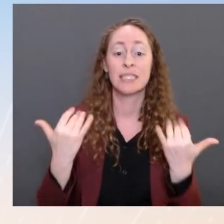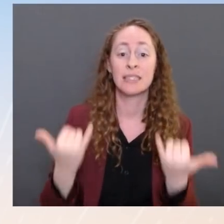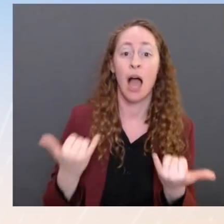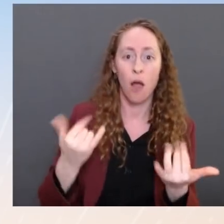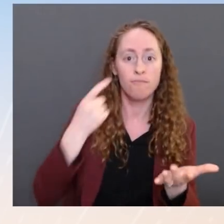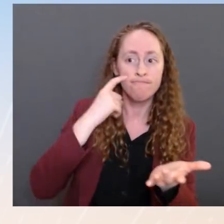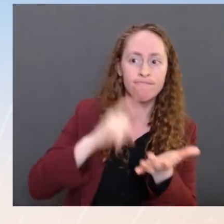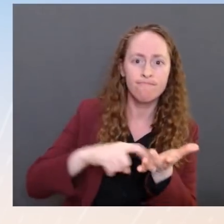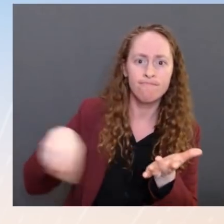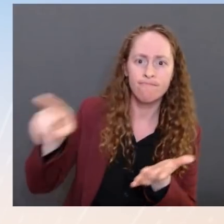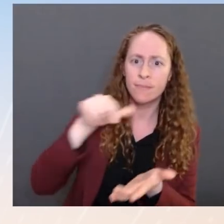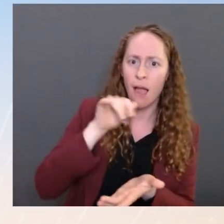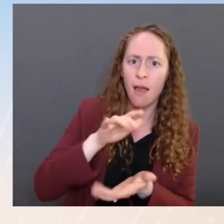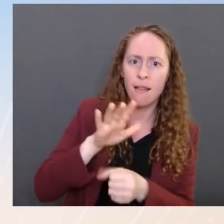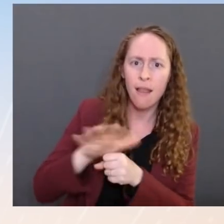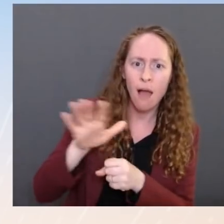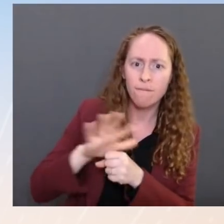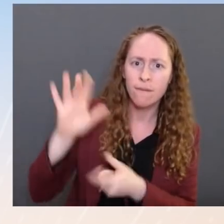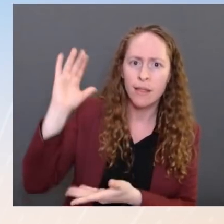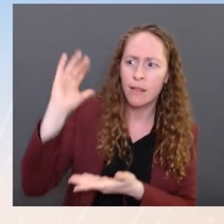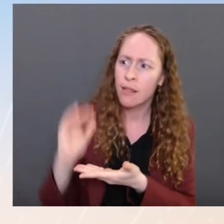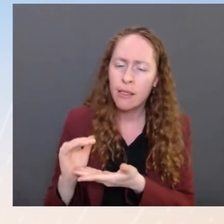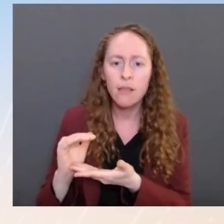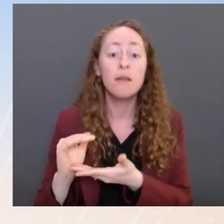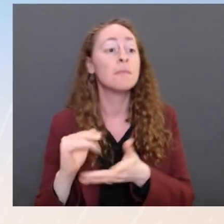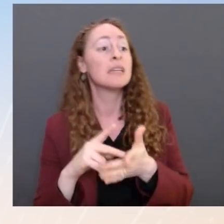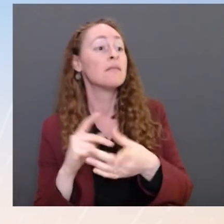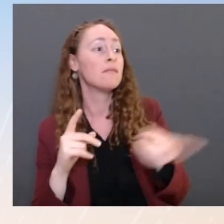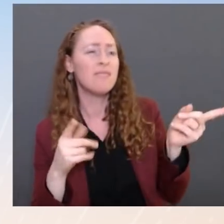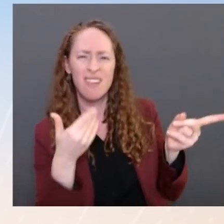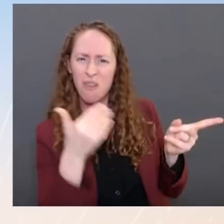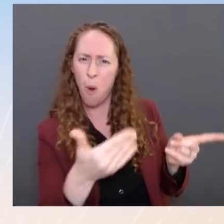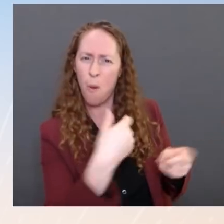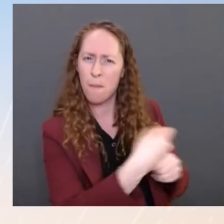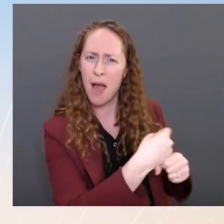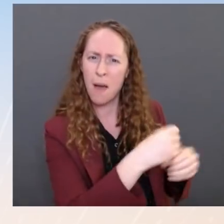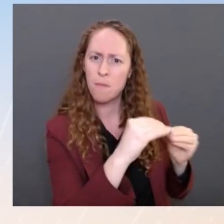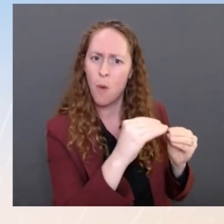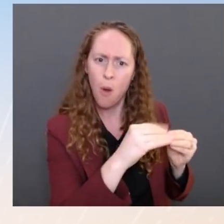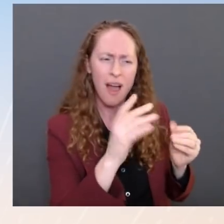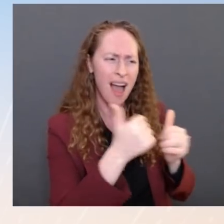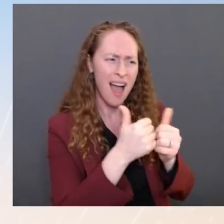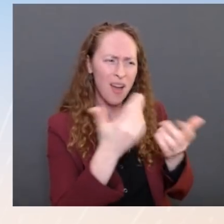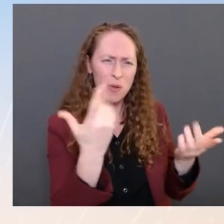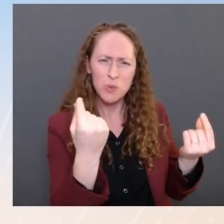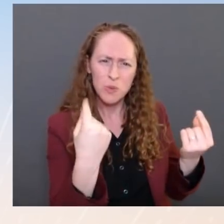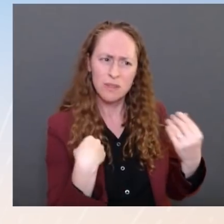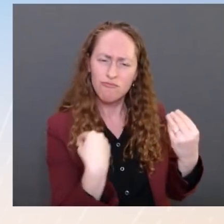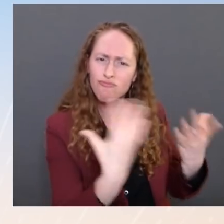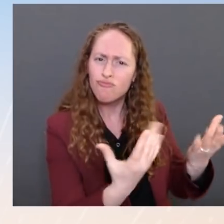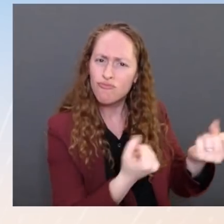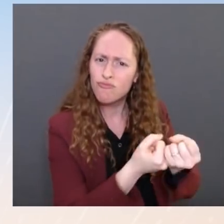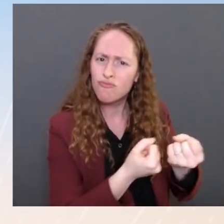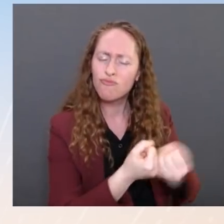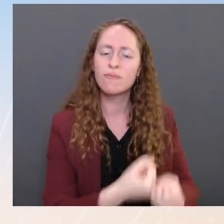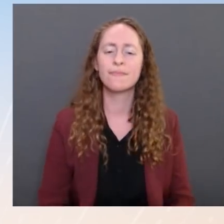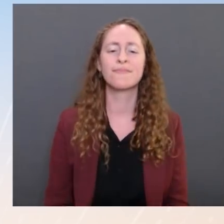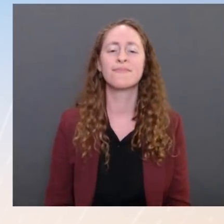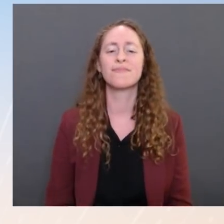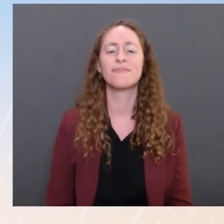on top of the actions being announced today. The conversation with the CEOs of Walmart and Target focused on how they are working to stock shelves,